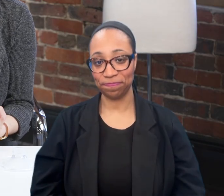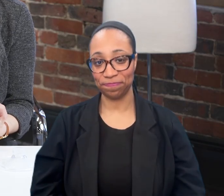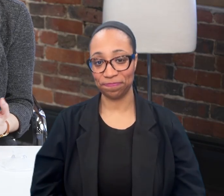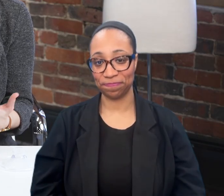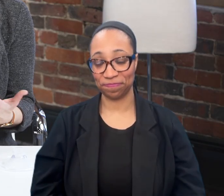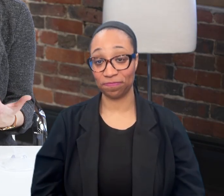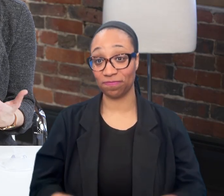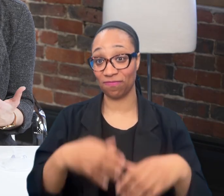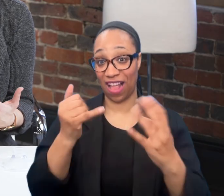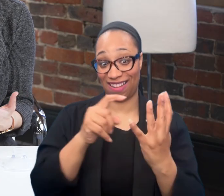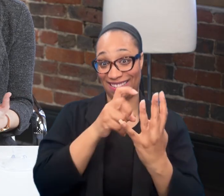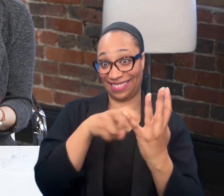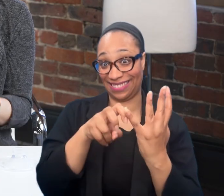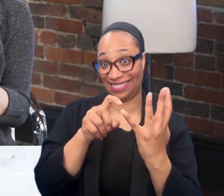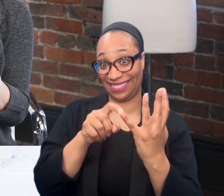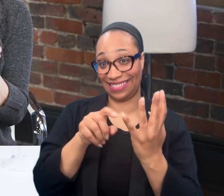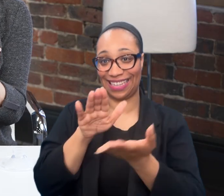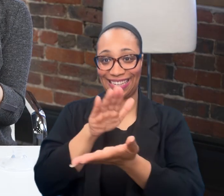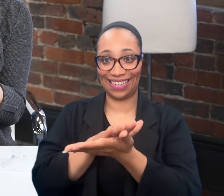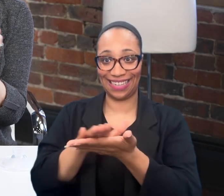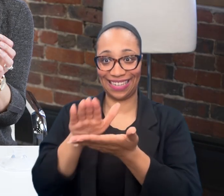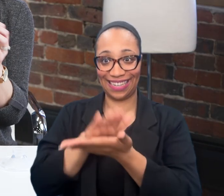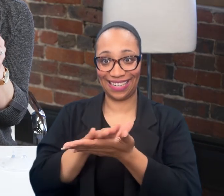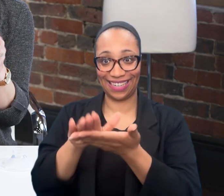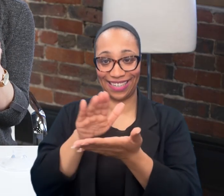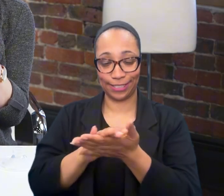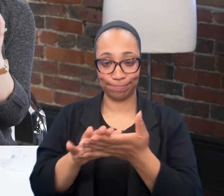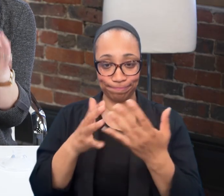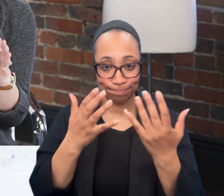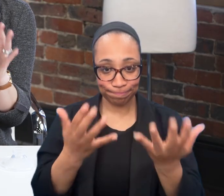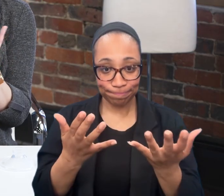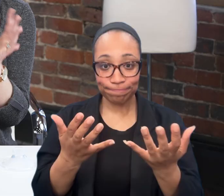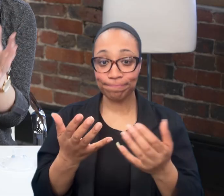simple first I want you to note that we're never going to put the pump motor in water it's never